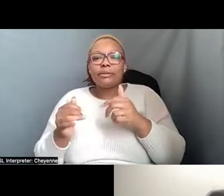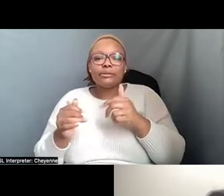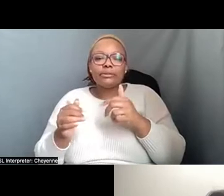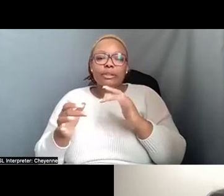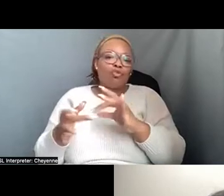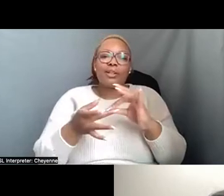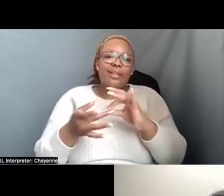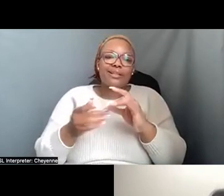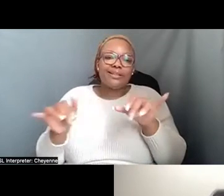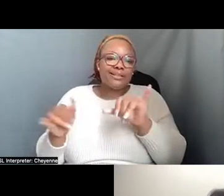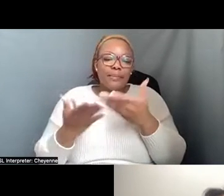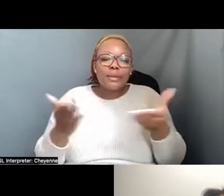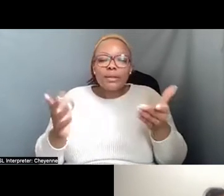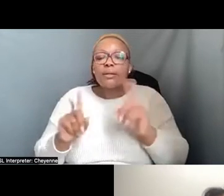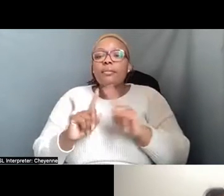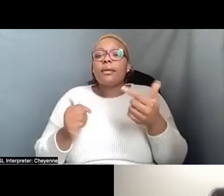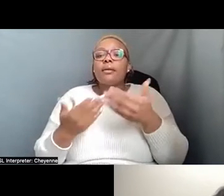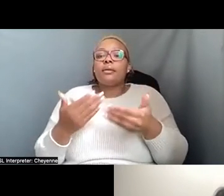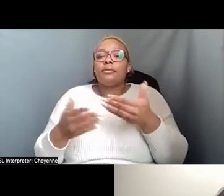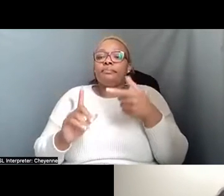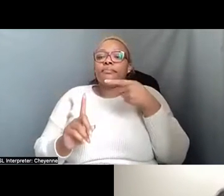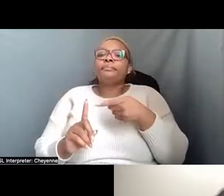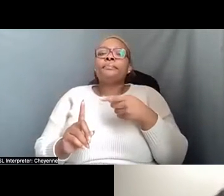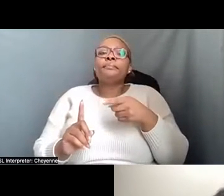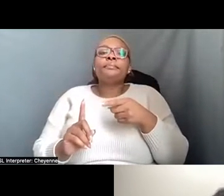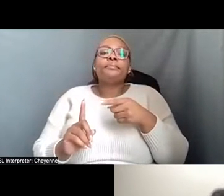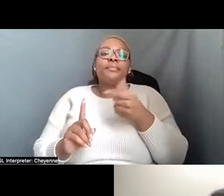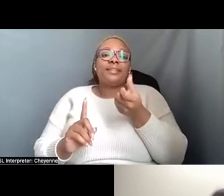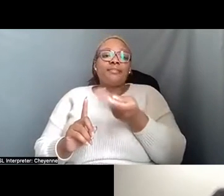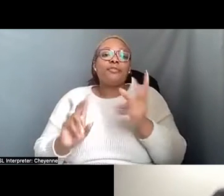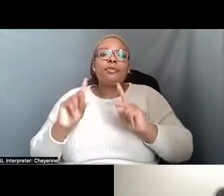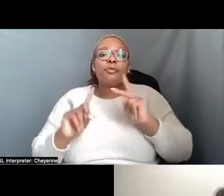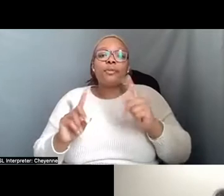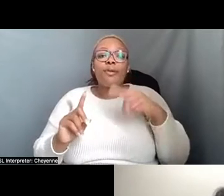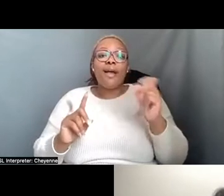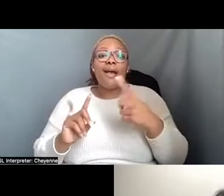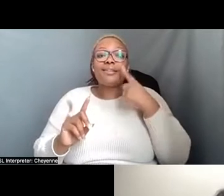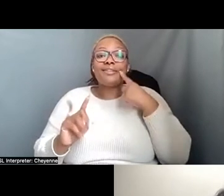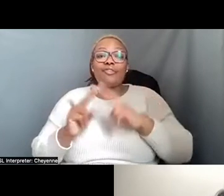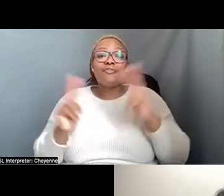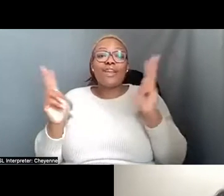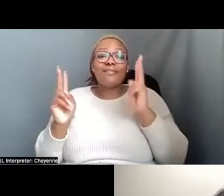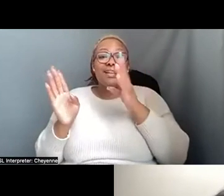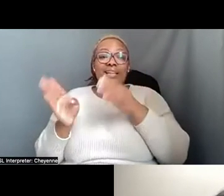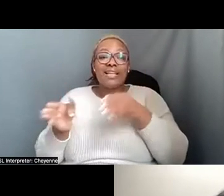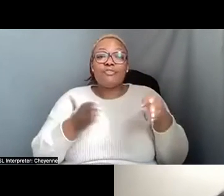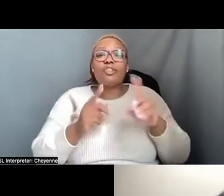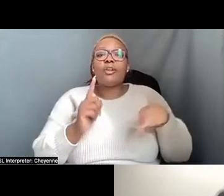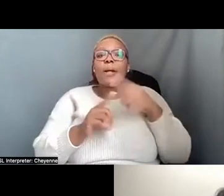Just pointing out that a few people are just asking very individually about their projects.